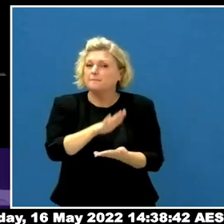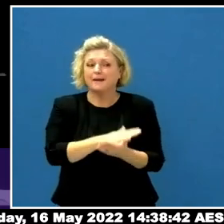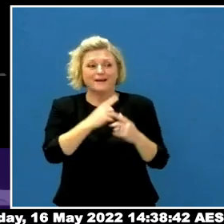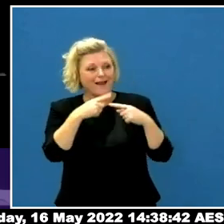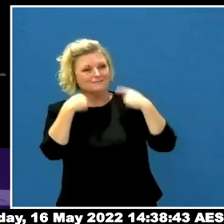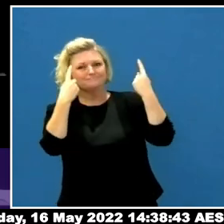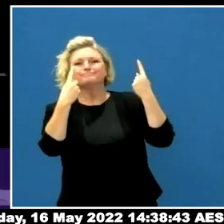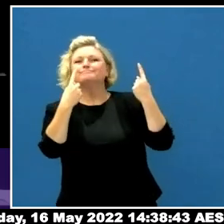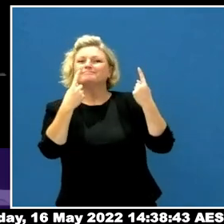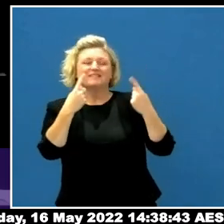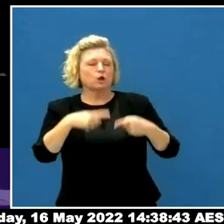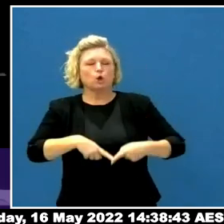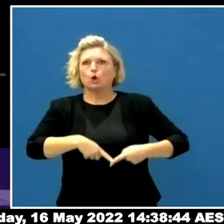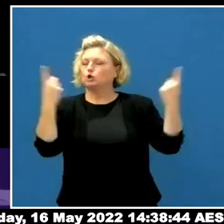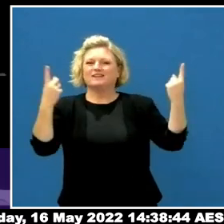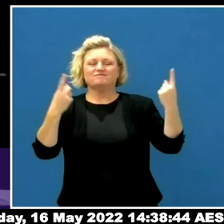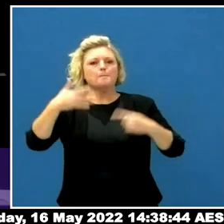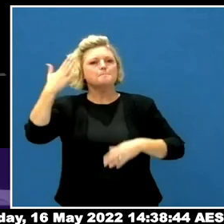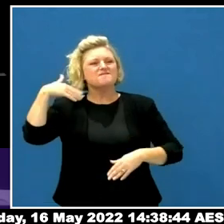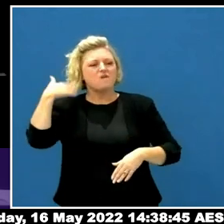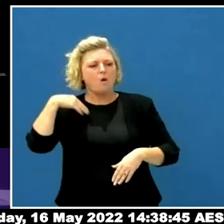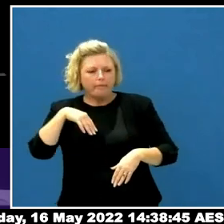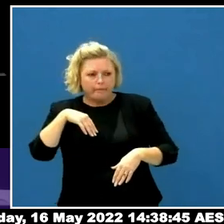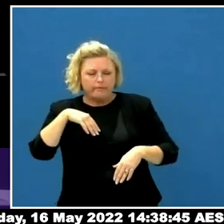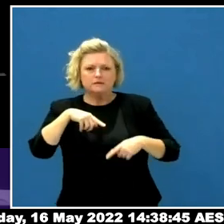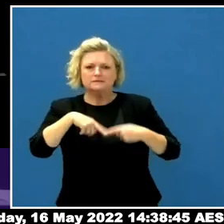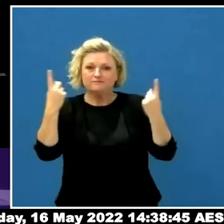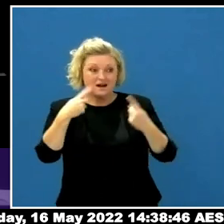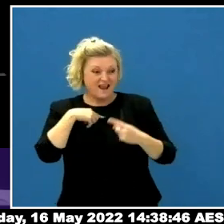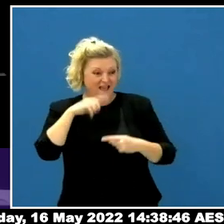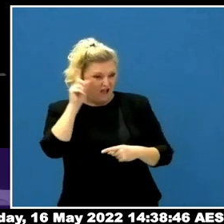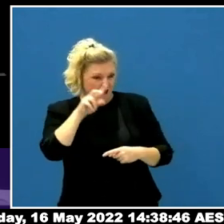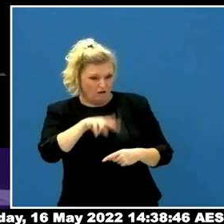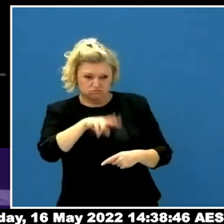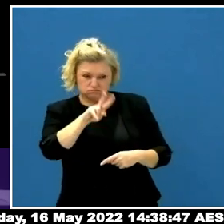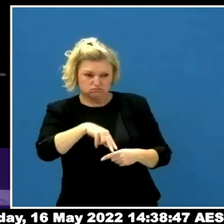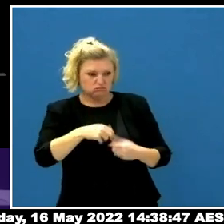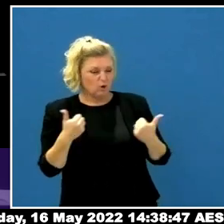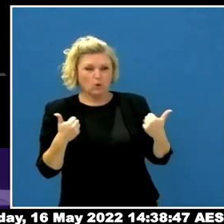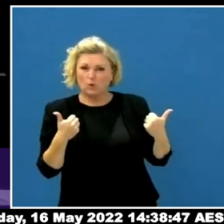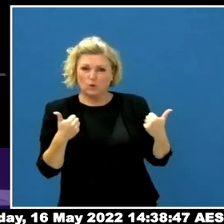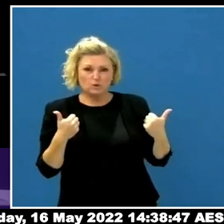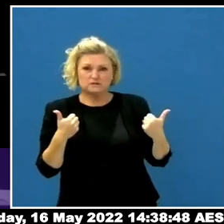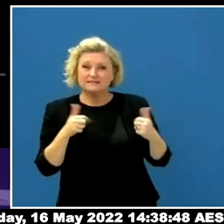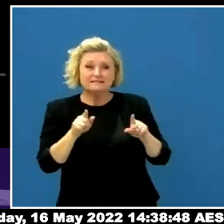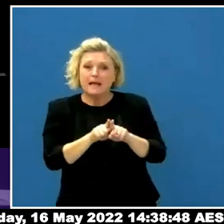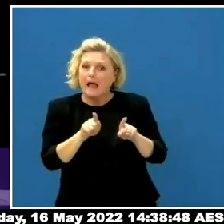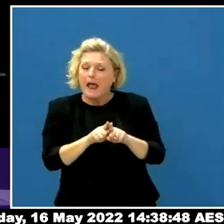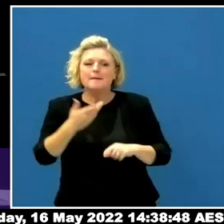And this is how he was at school and it's like he talks all these steps forward from